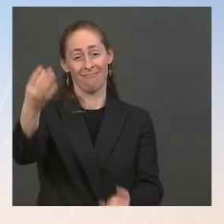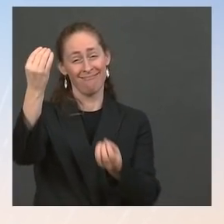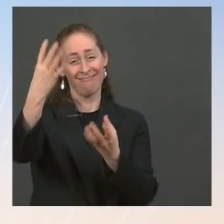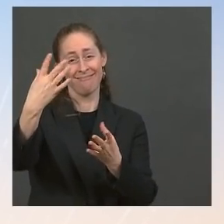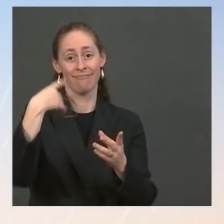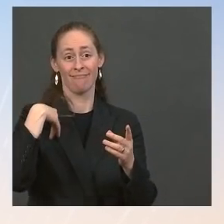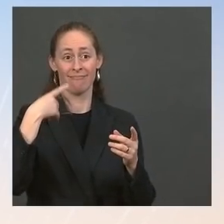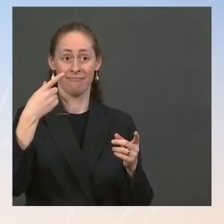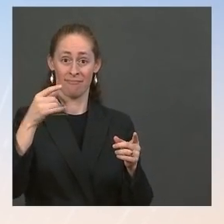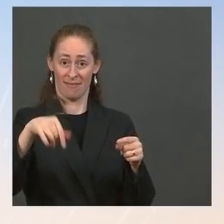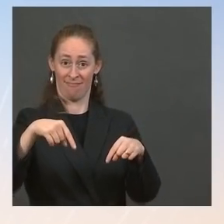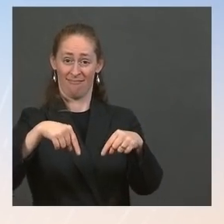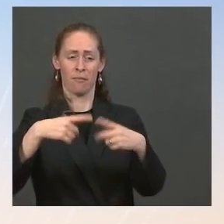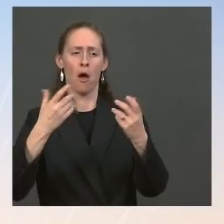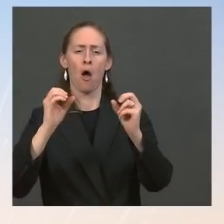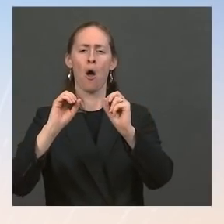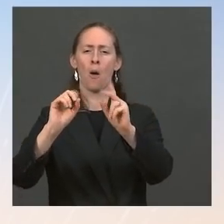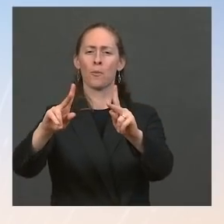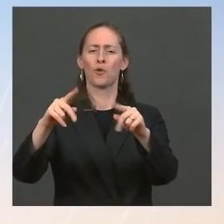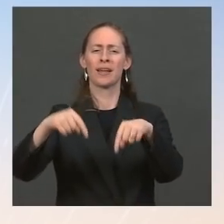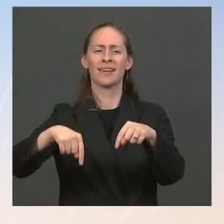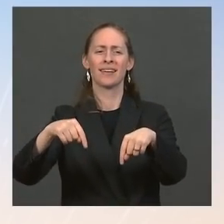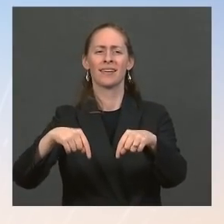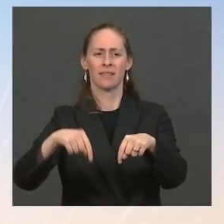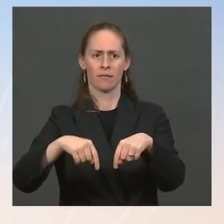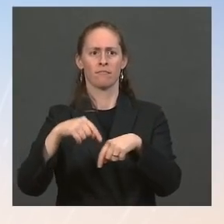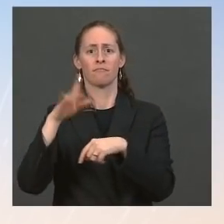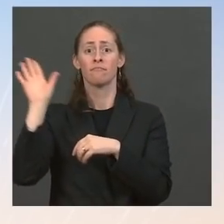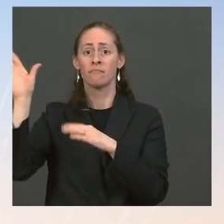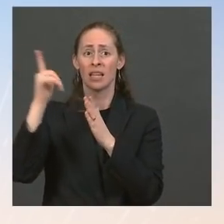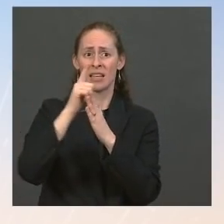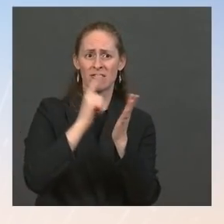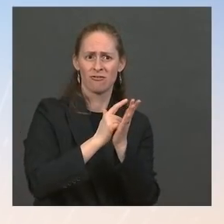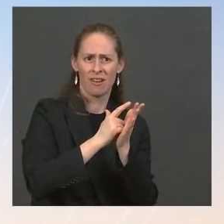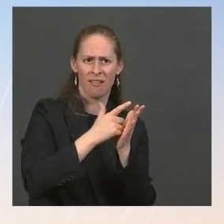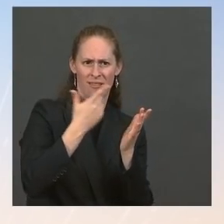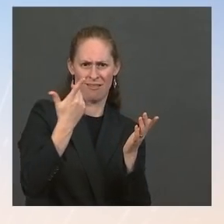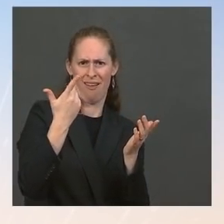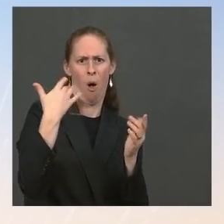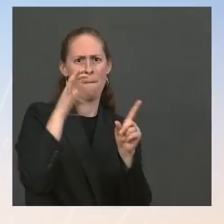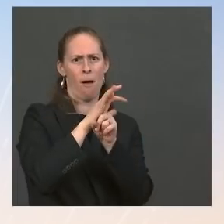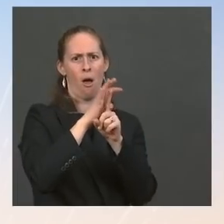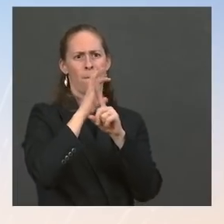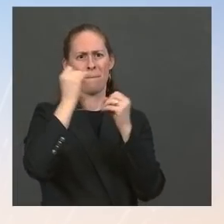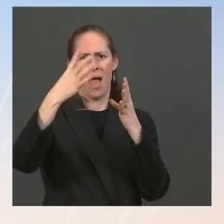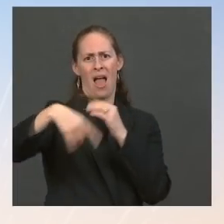is quite popular, as you noted and as you can see in the poll. The American Rescue Plan, the infrastructure deal